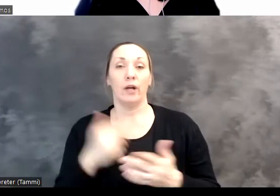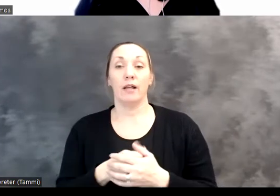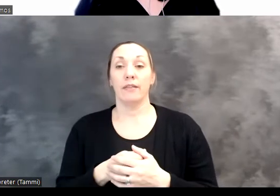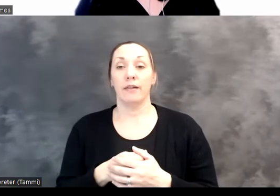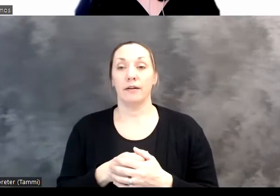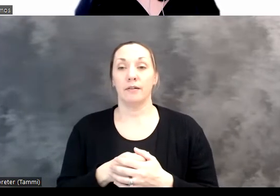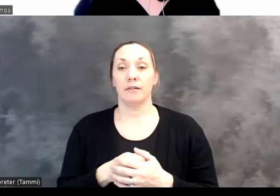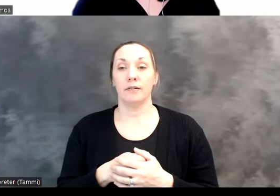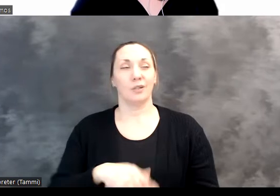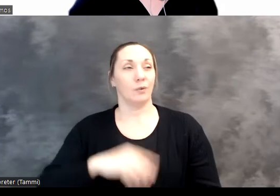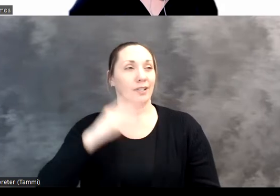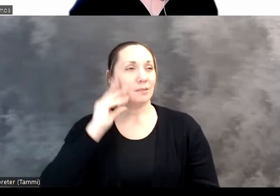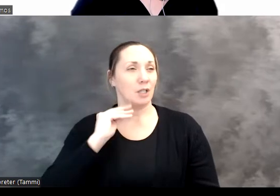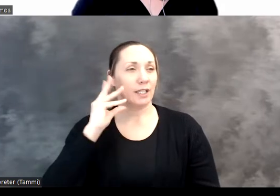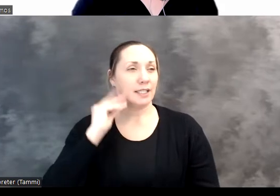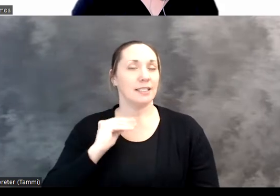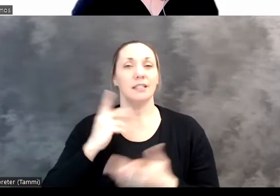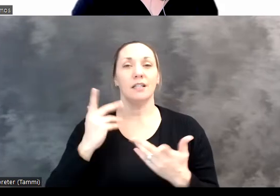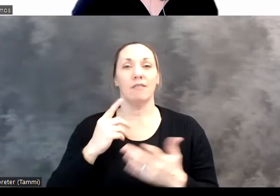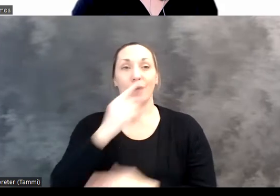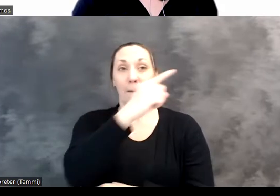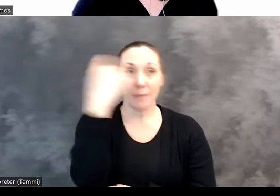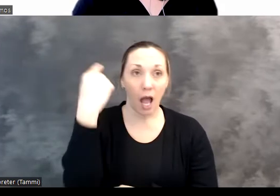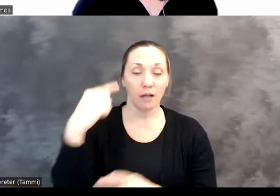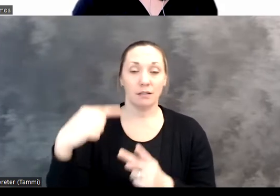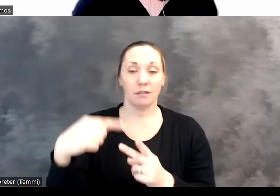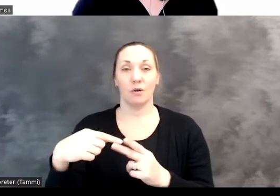other marginalized identities, they're also familiar with